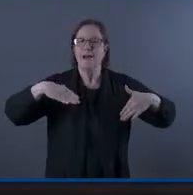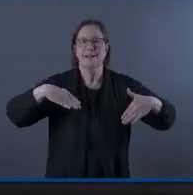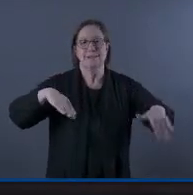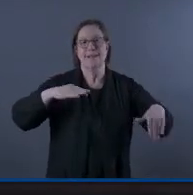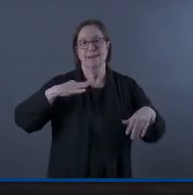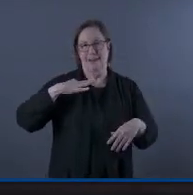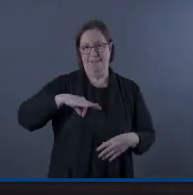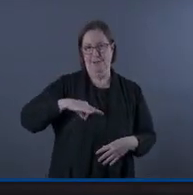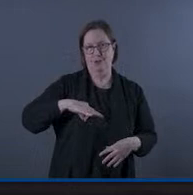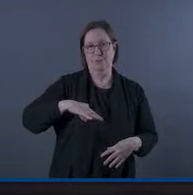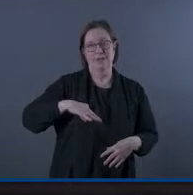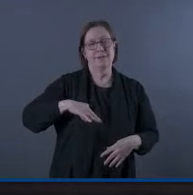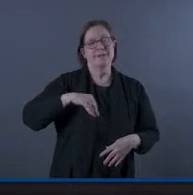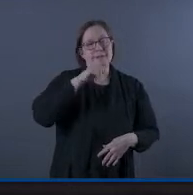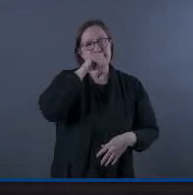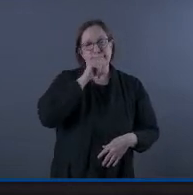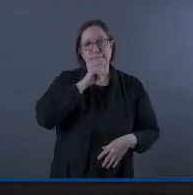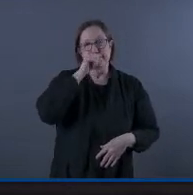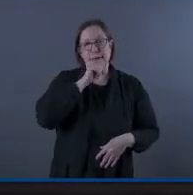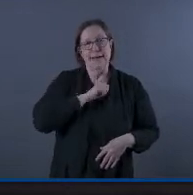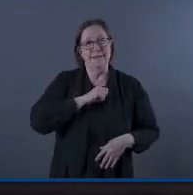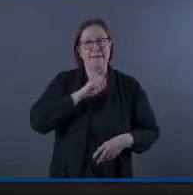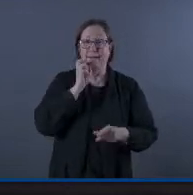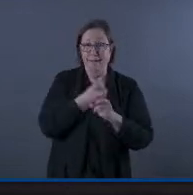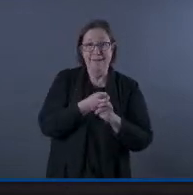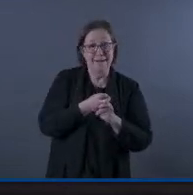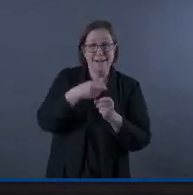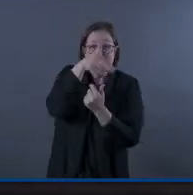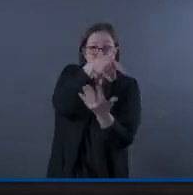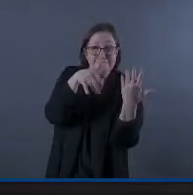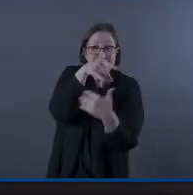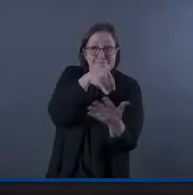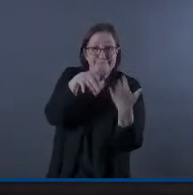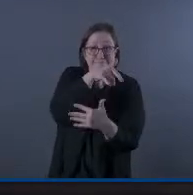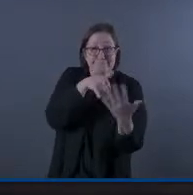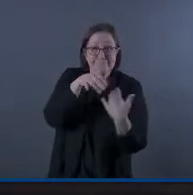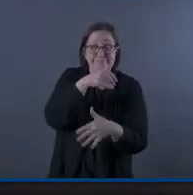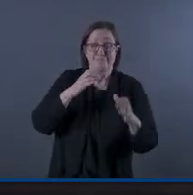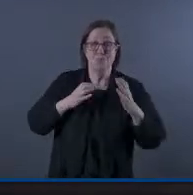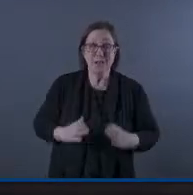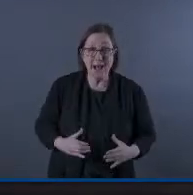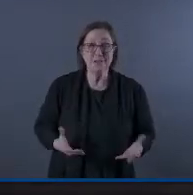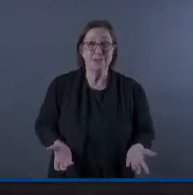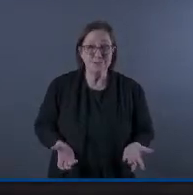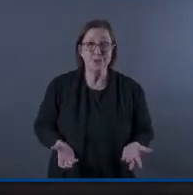which is difficult because they're also public-facing and deal with a lot of folks in close proximity.